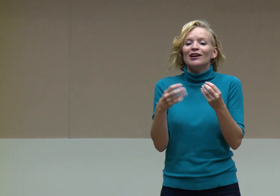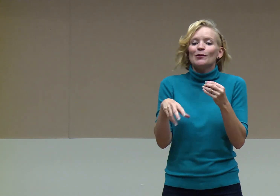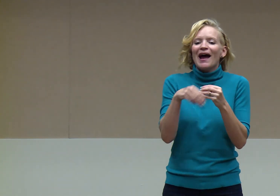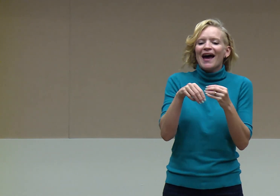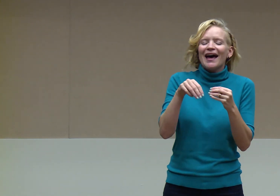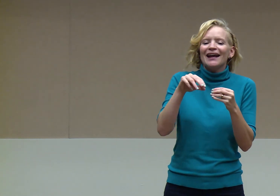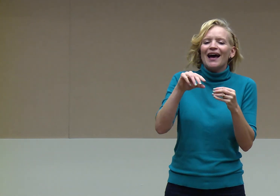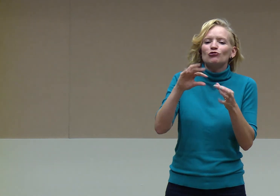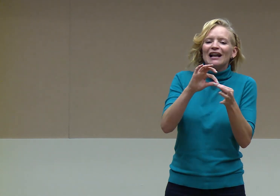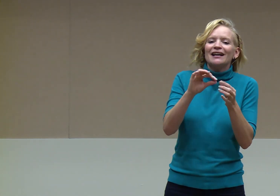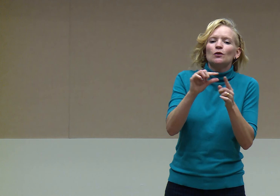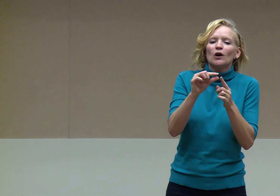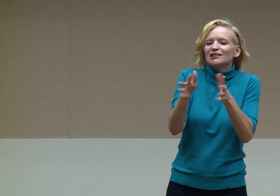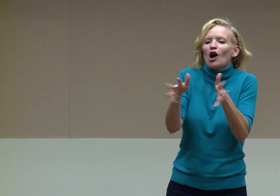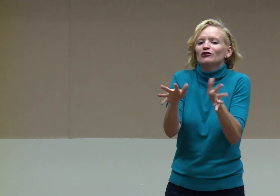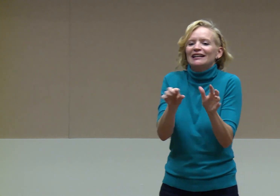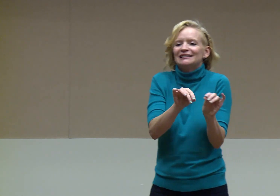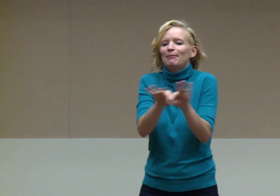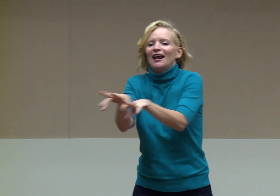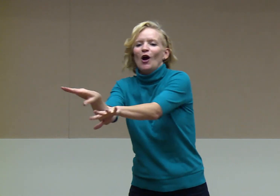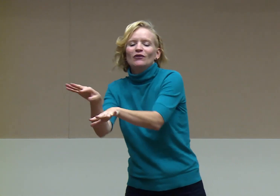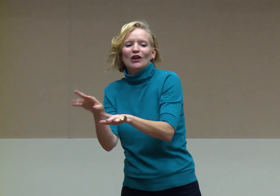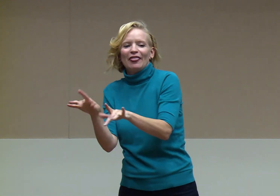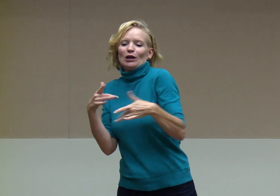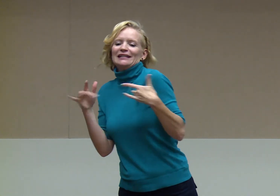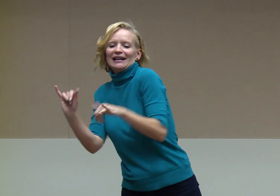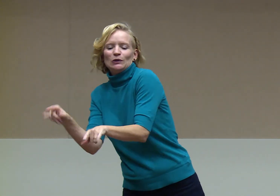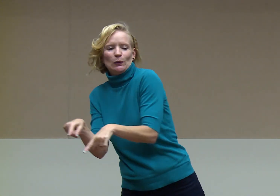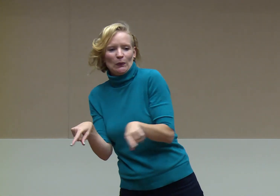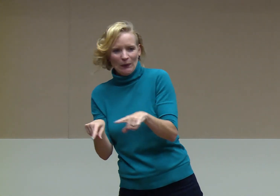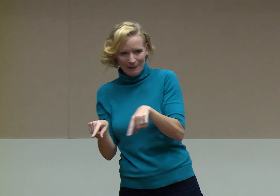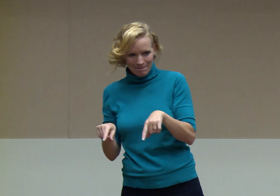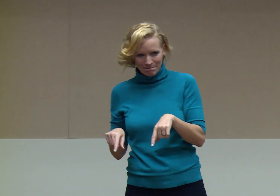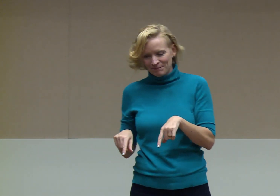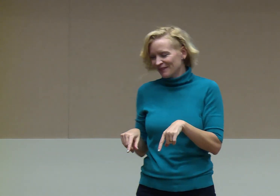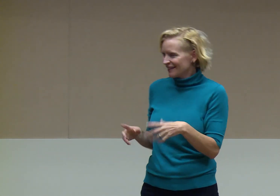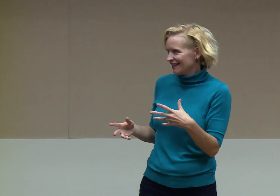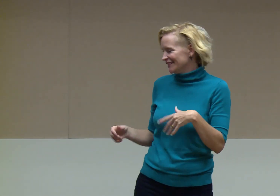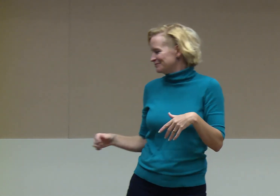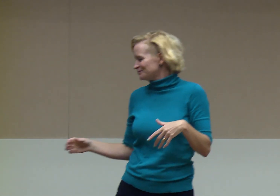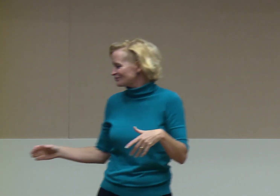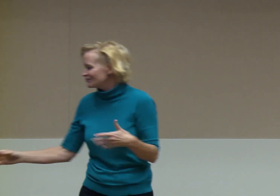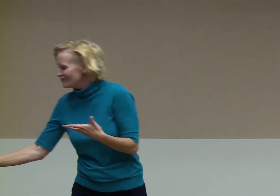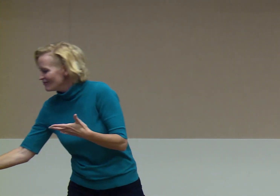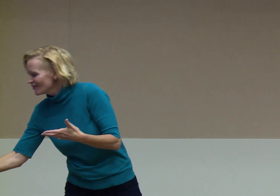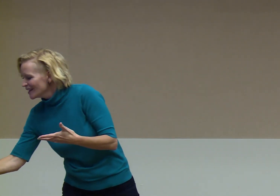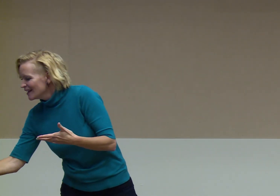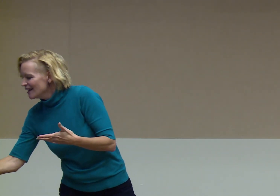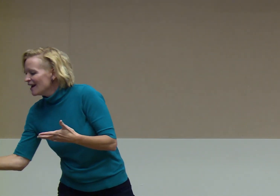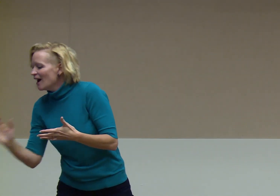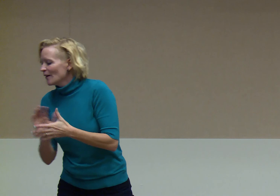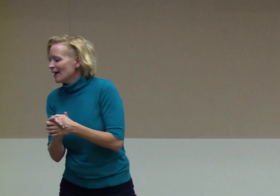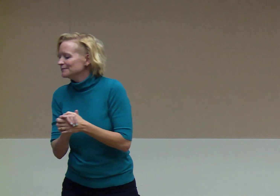They're getting excited and they're getting started and active. And now something shows up next that is related